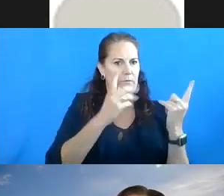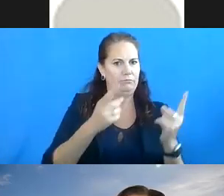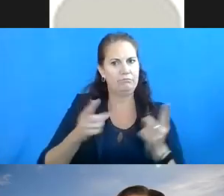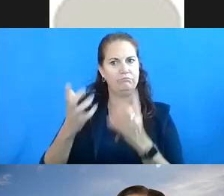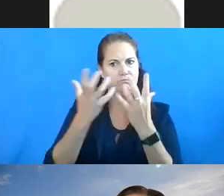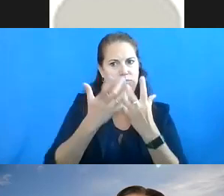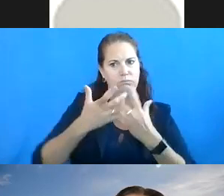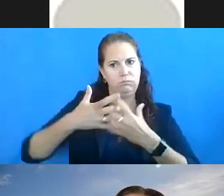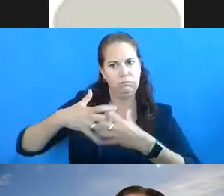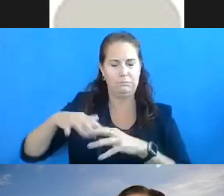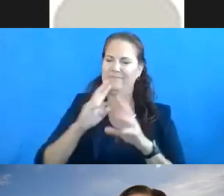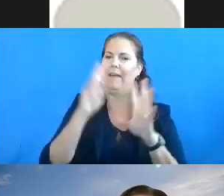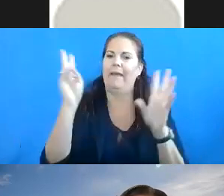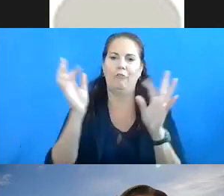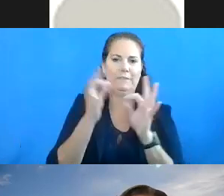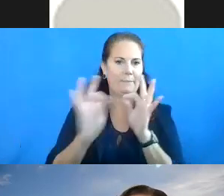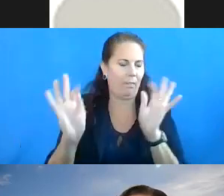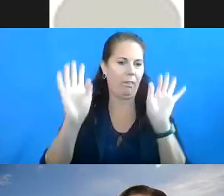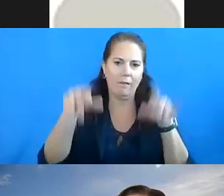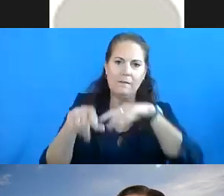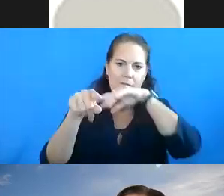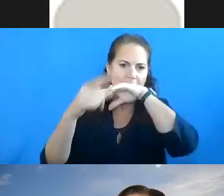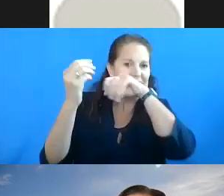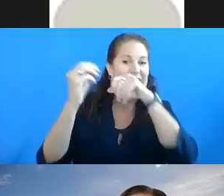and it is super simple, and this one is in the Slack drive.